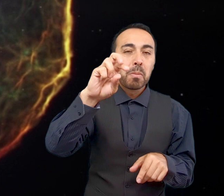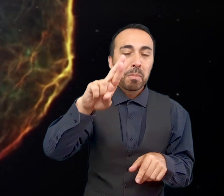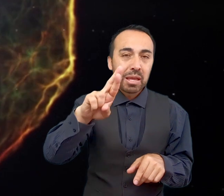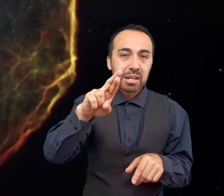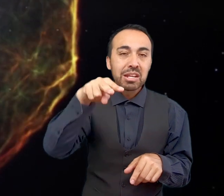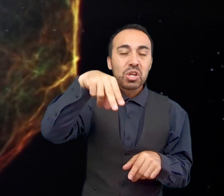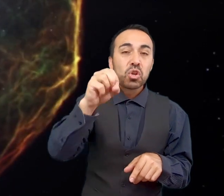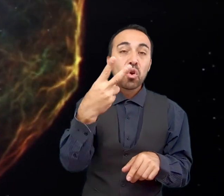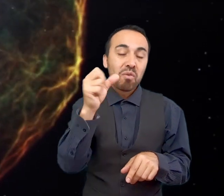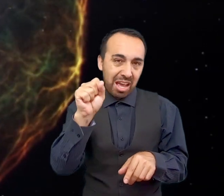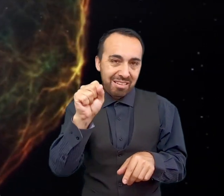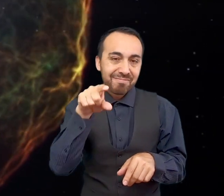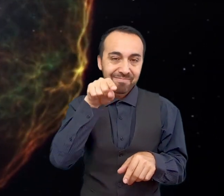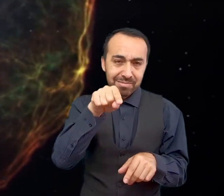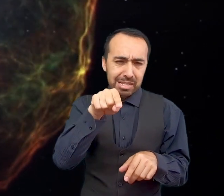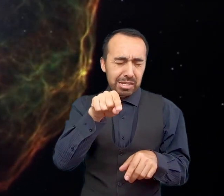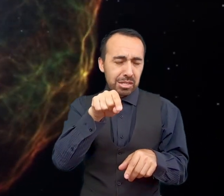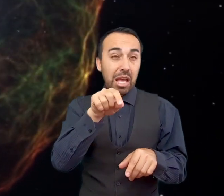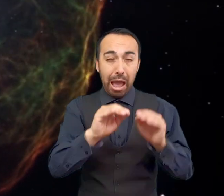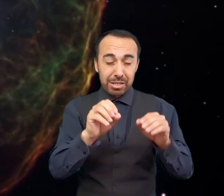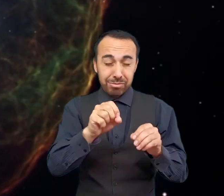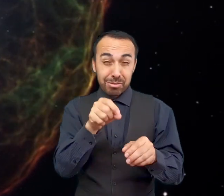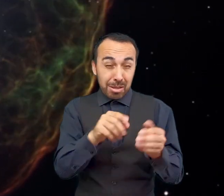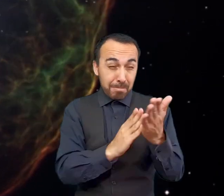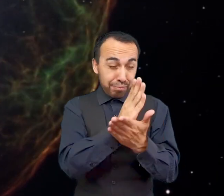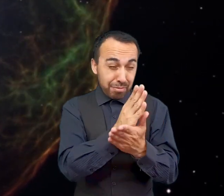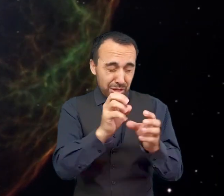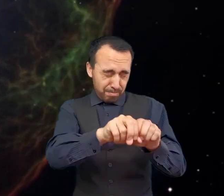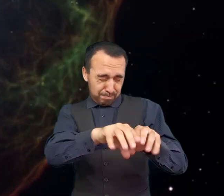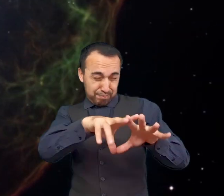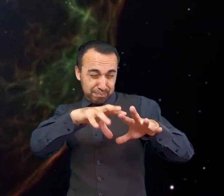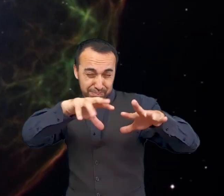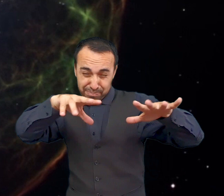geometry, and expansion of the universe.